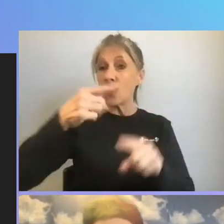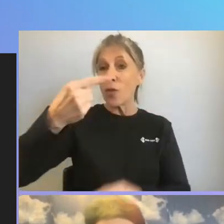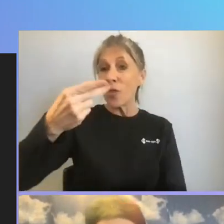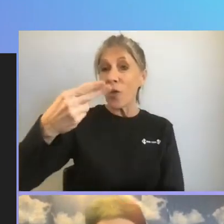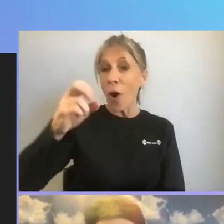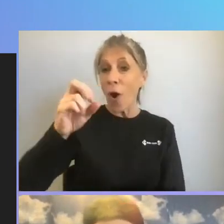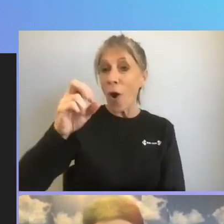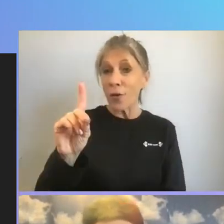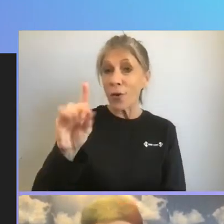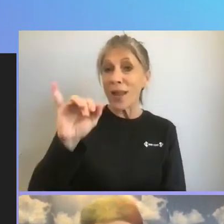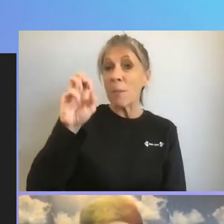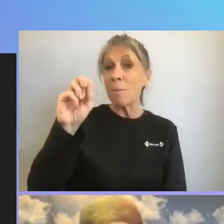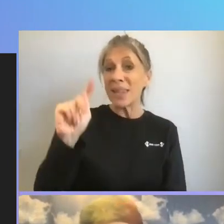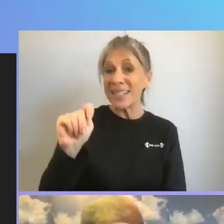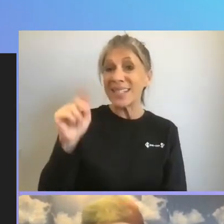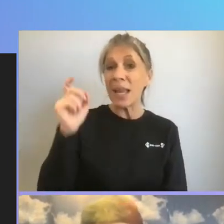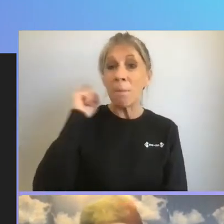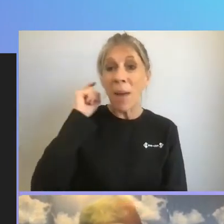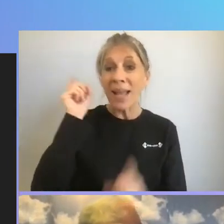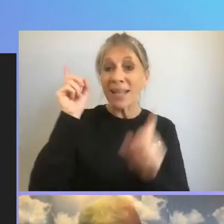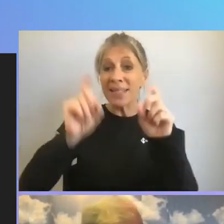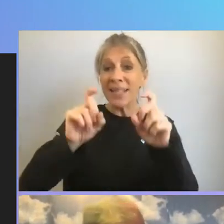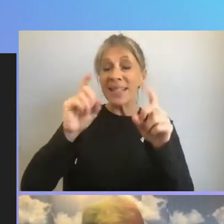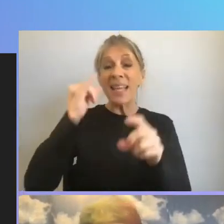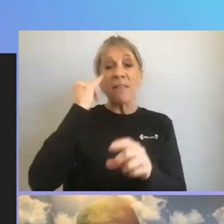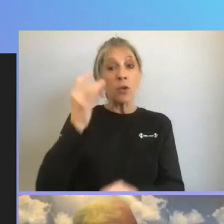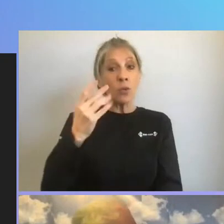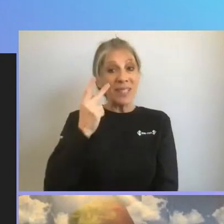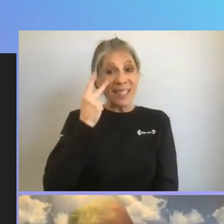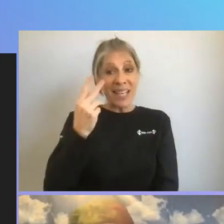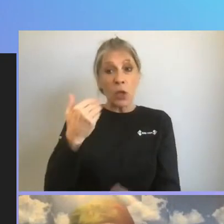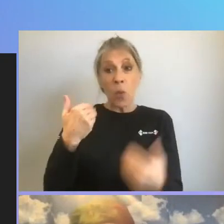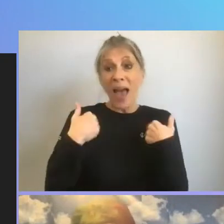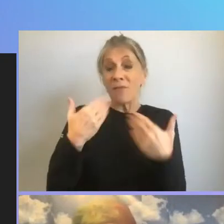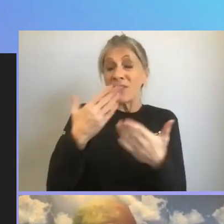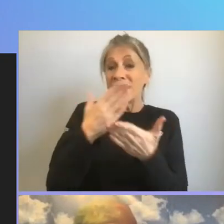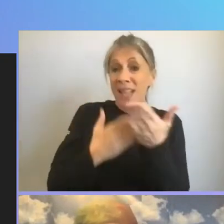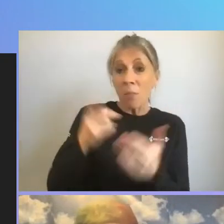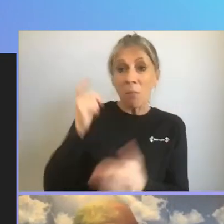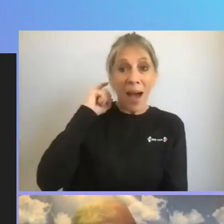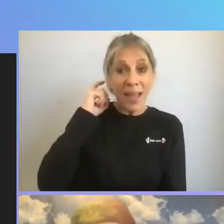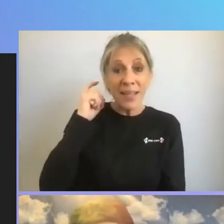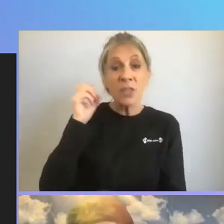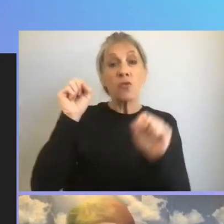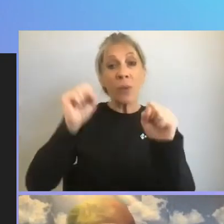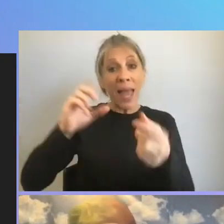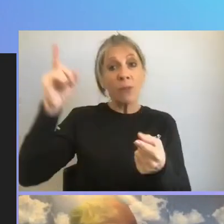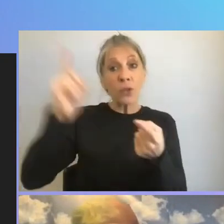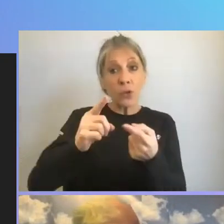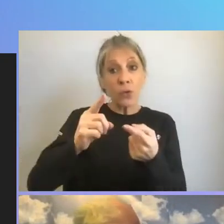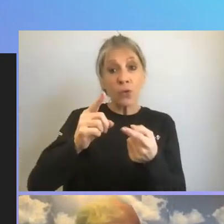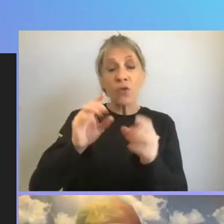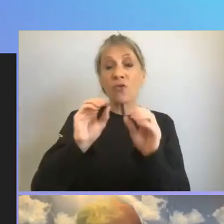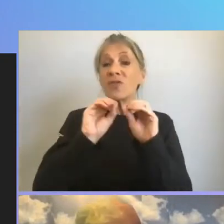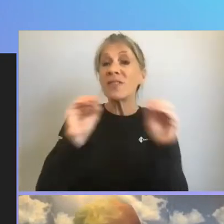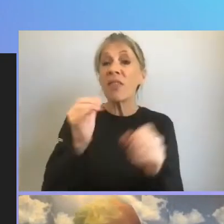that you have some implicit bias, you can act on reducing it. Uh, there's nothing wrong